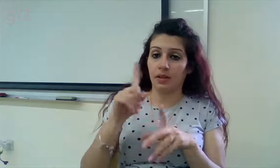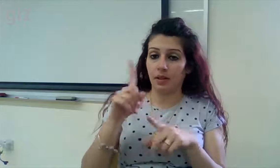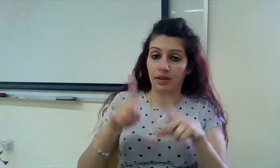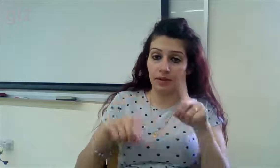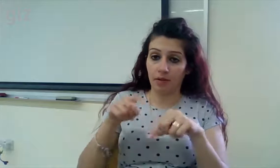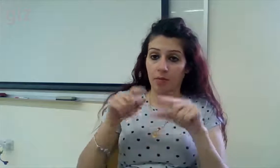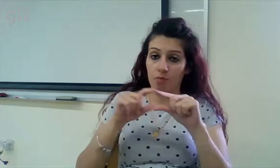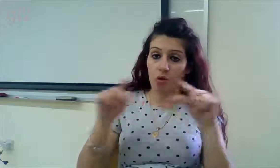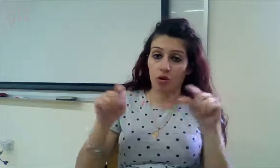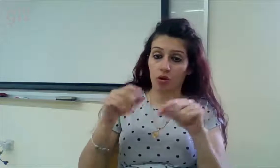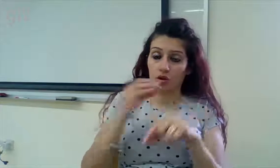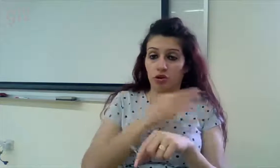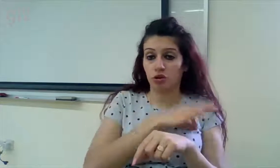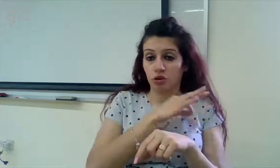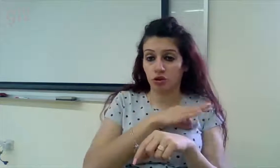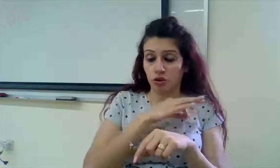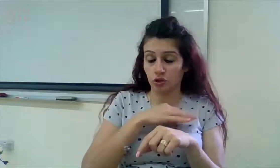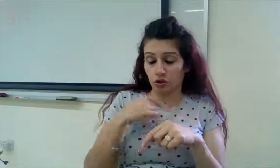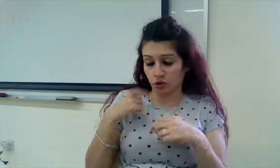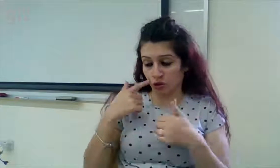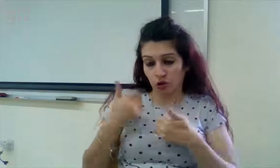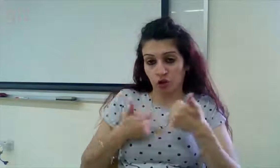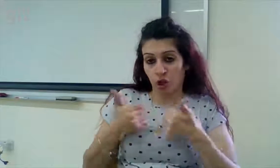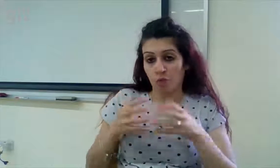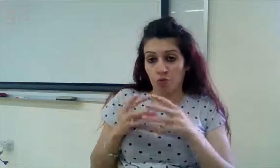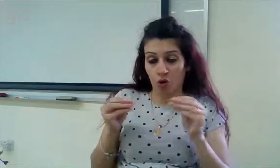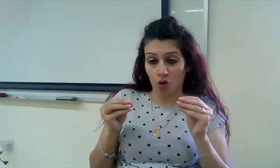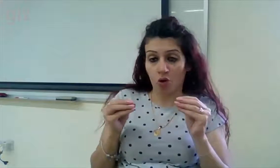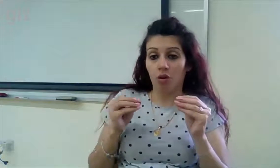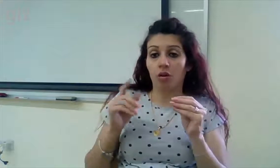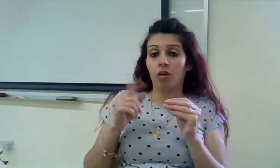connectivity not the technological connectivity is absolutely of great